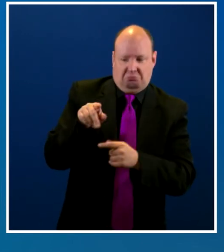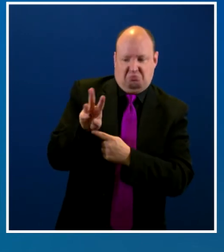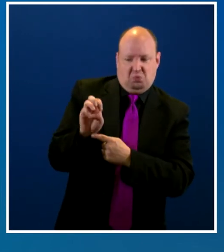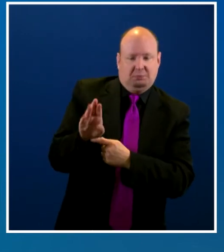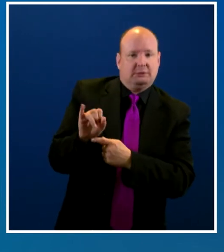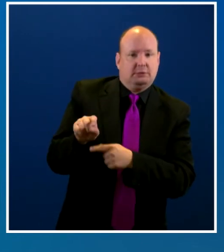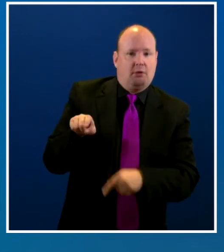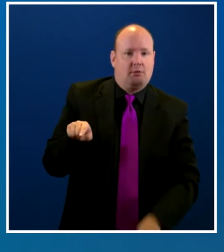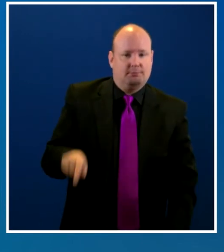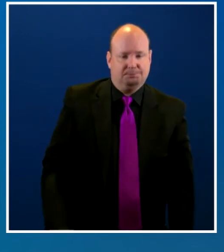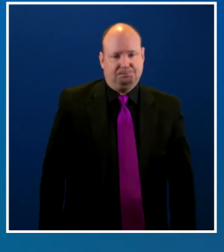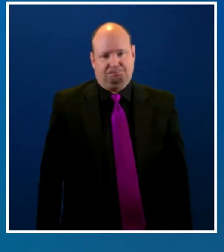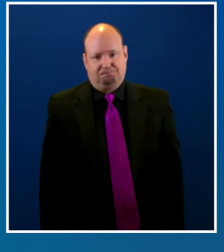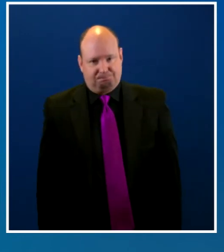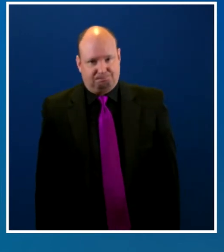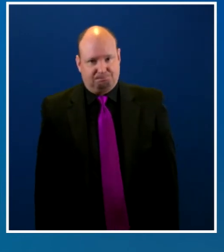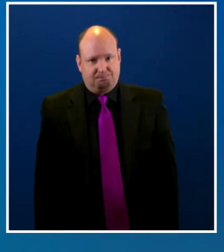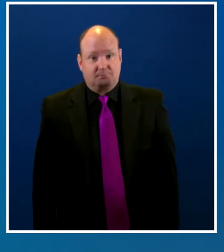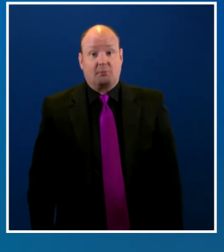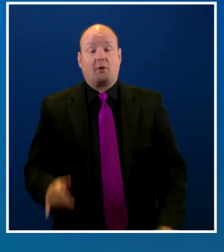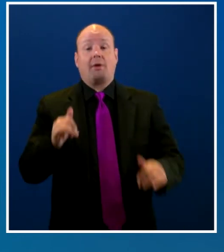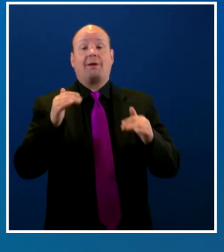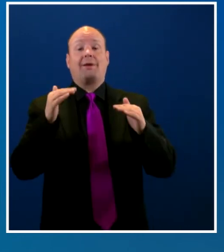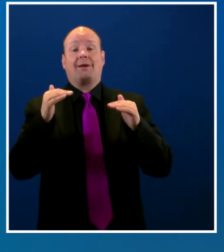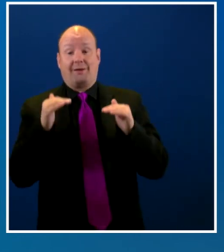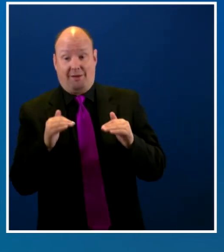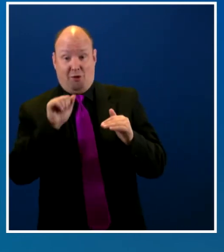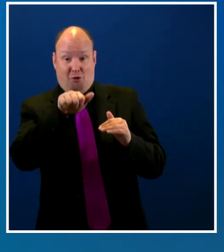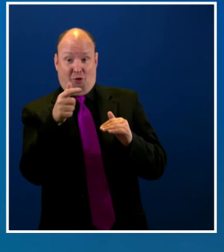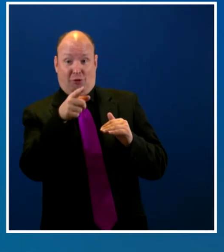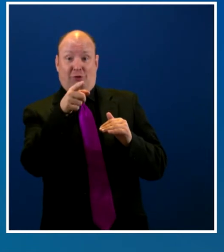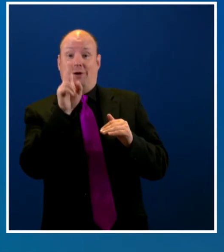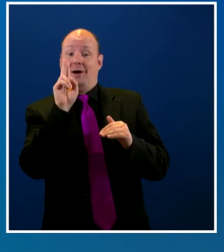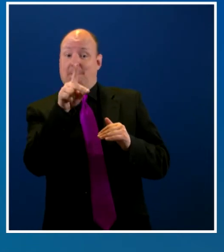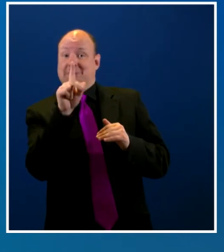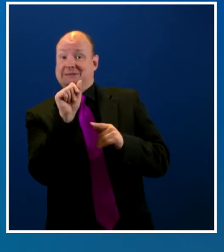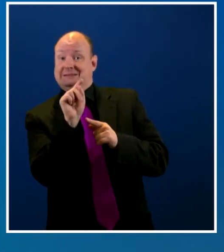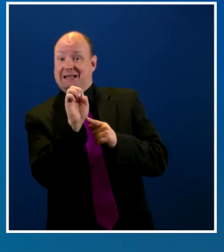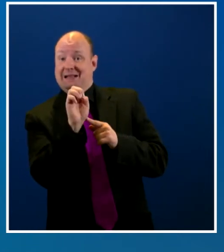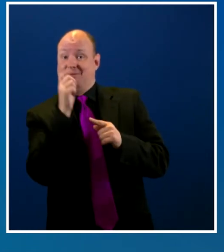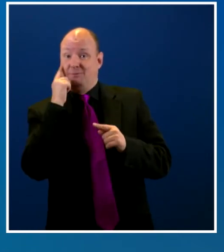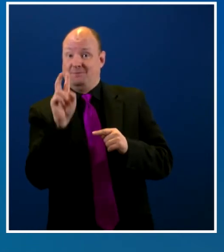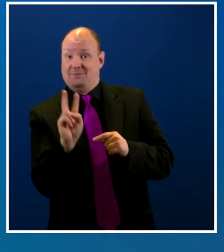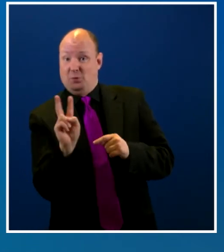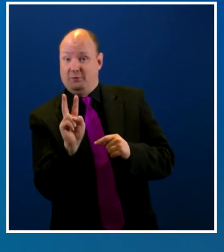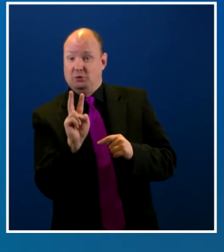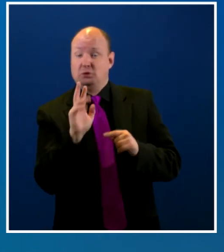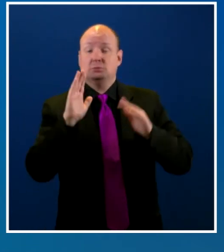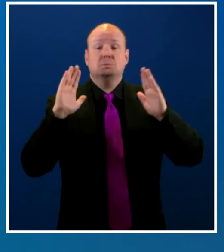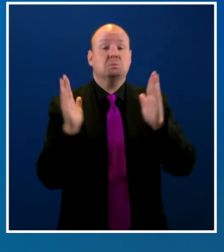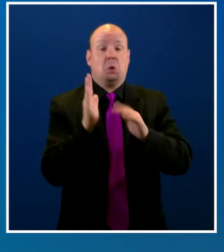And next, an important update for Vancouver is hard hit small business and nonprofit community.